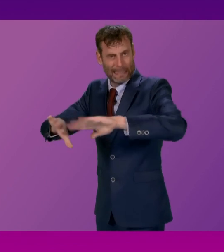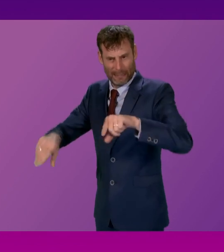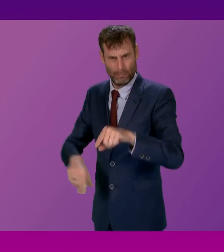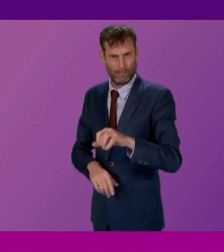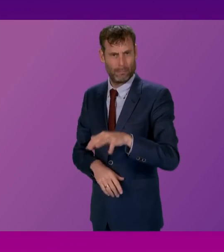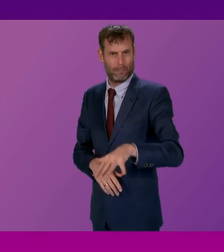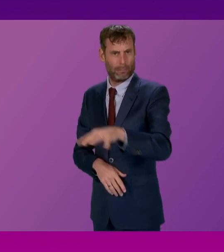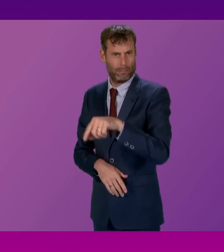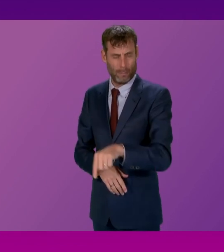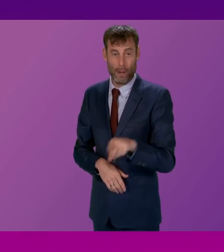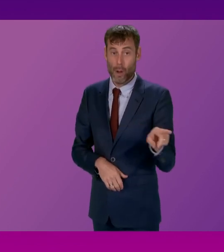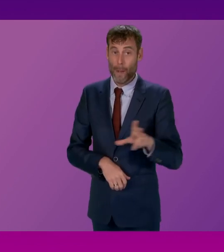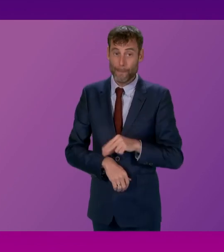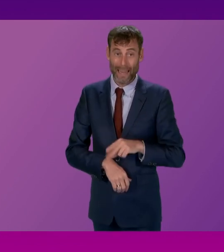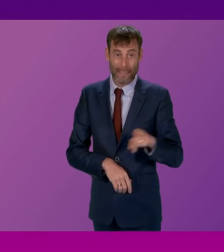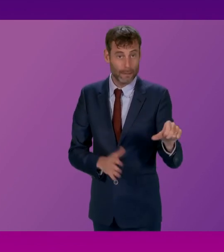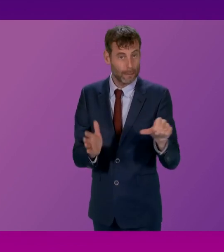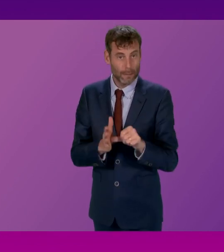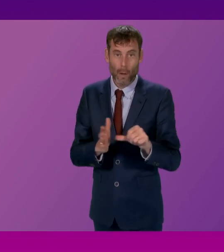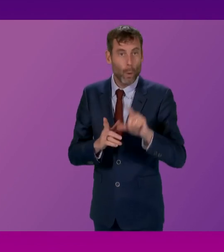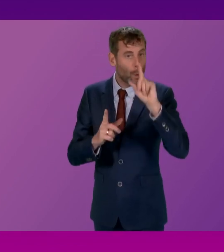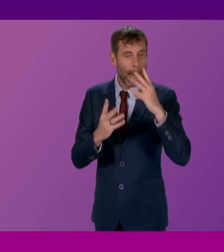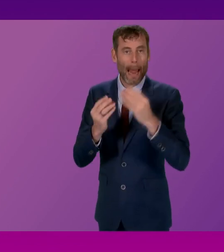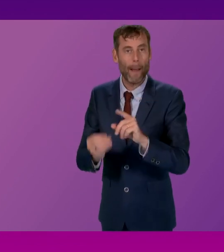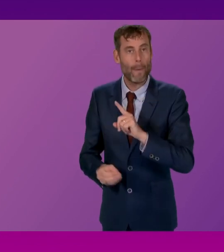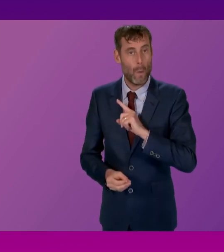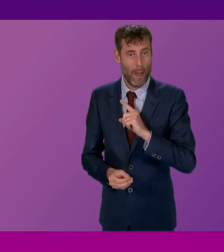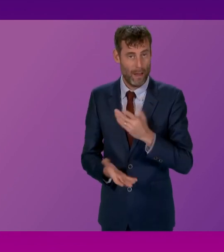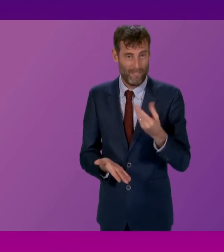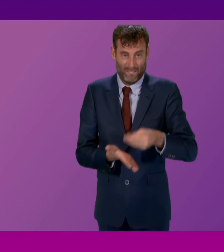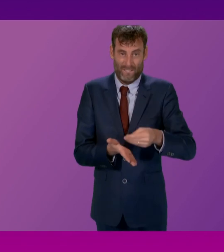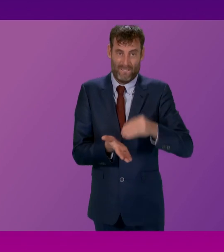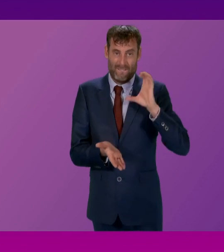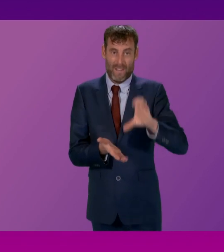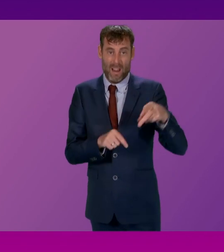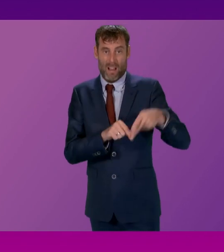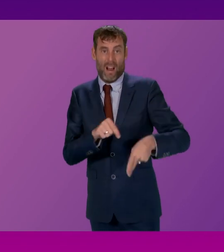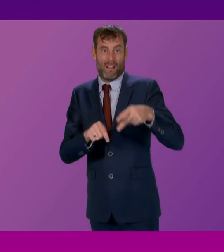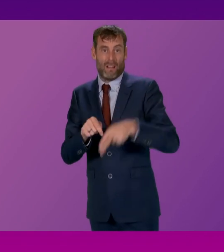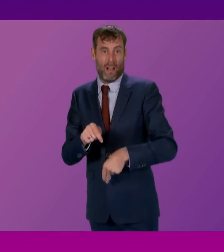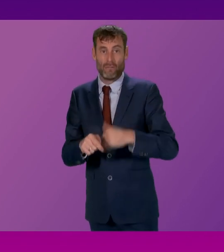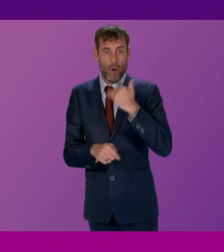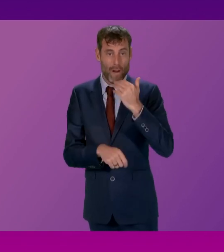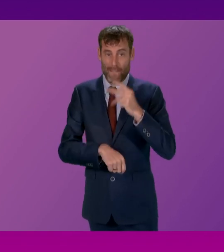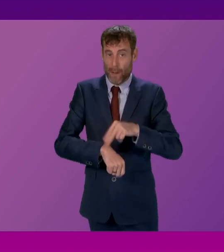The police force is stretched because of funding constraints, which are making it increasingly challenging for it to handle large-scale incidents such as that one.